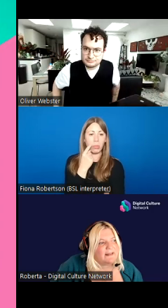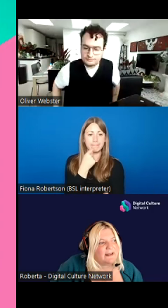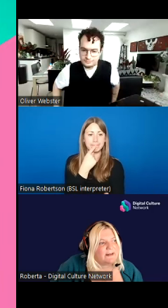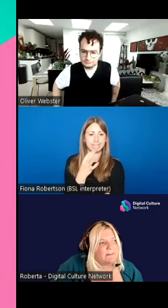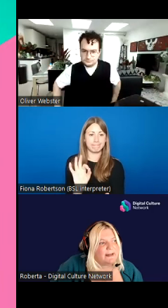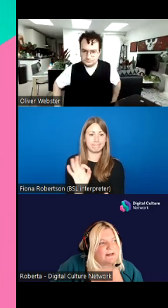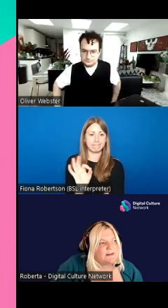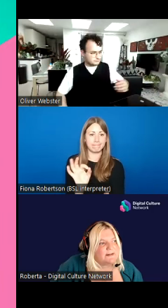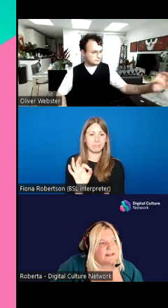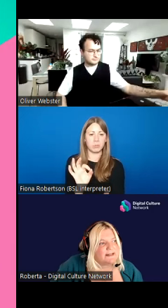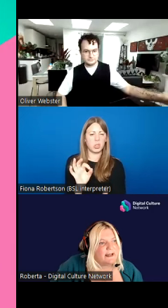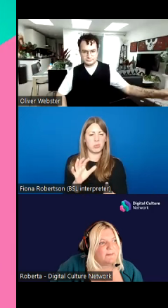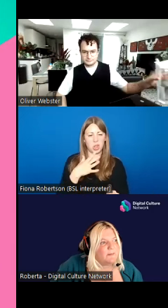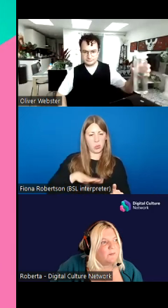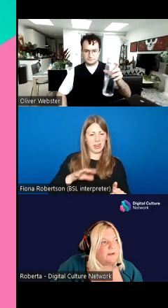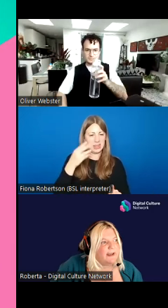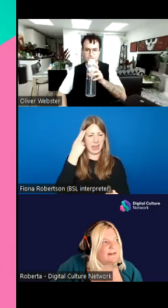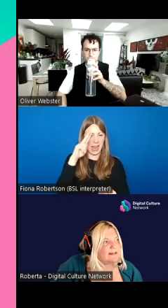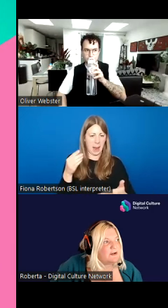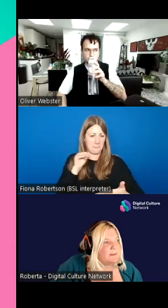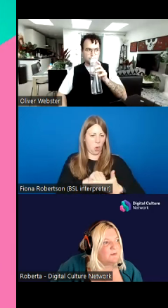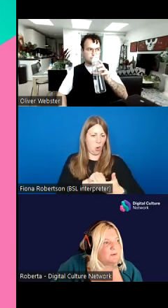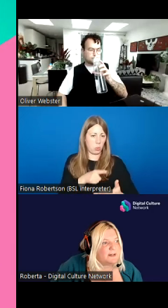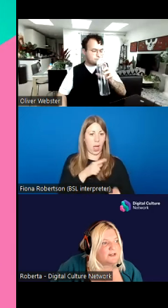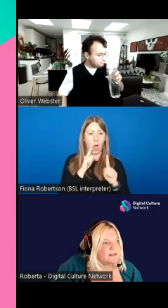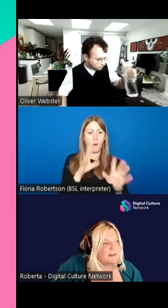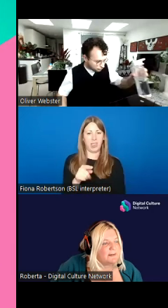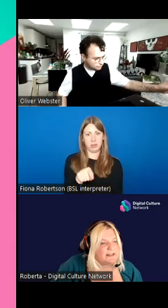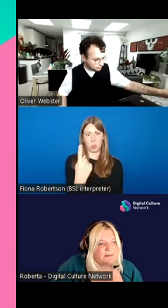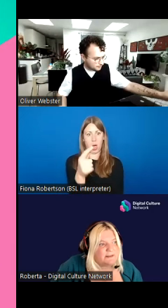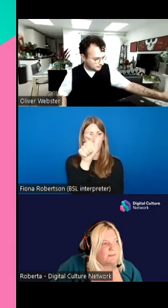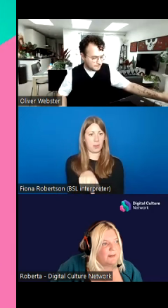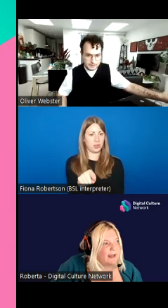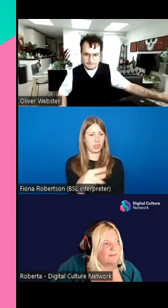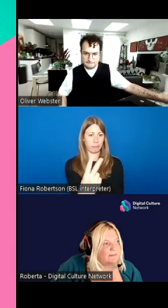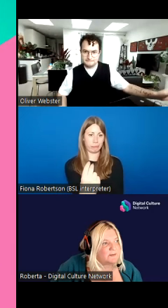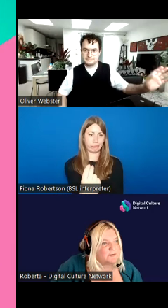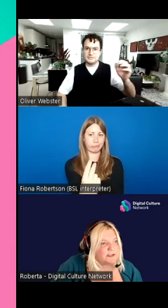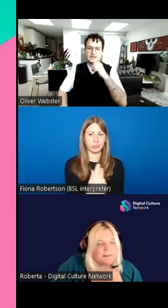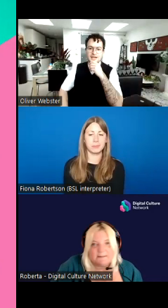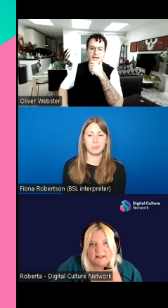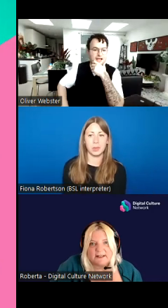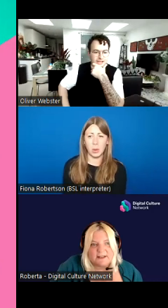That makes loads of sense. We've had so many more questions come in, but I don't know if we have much more time to do them